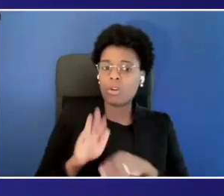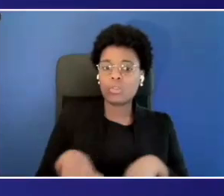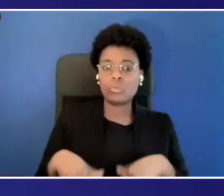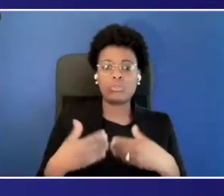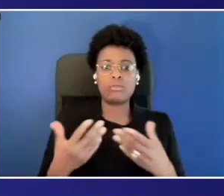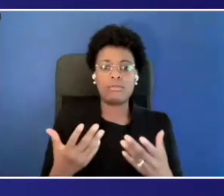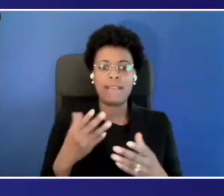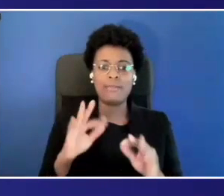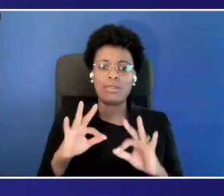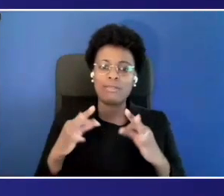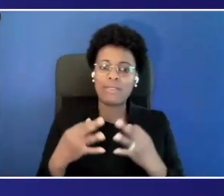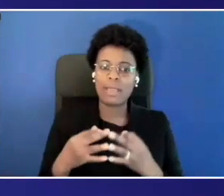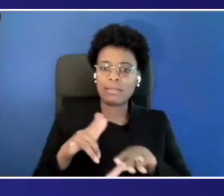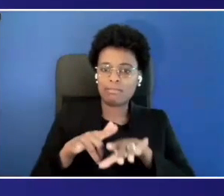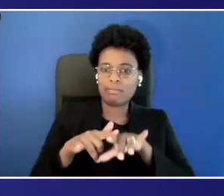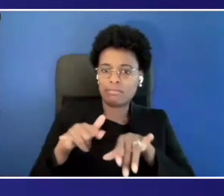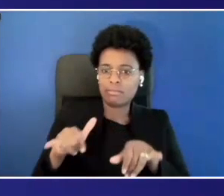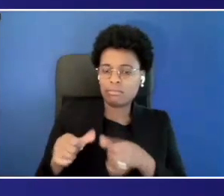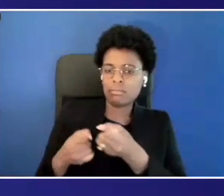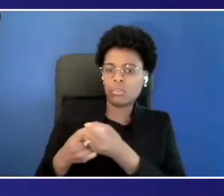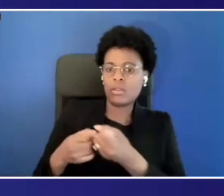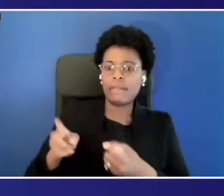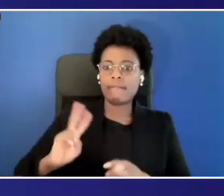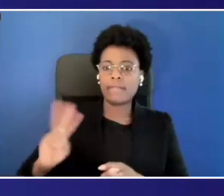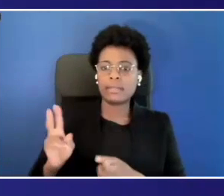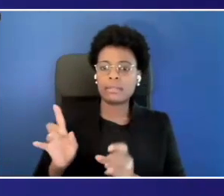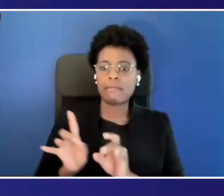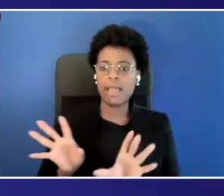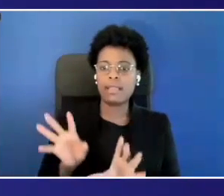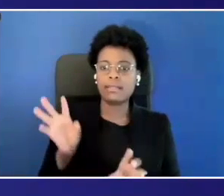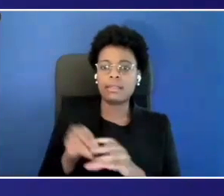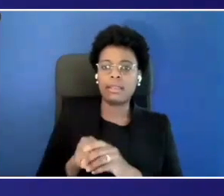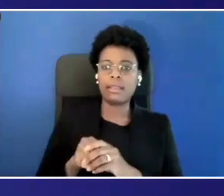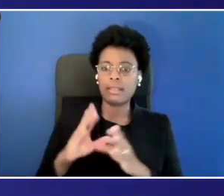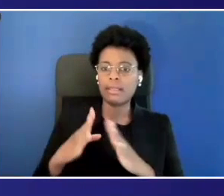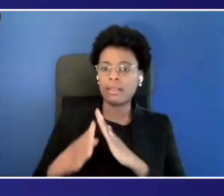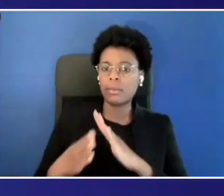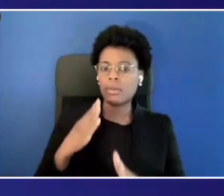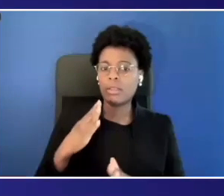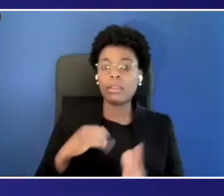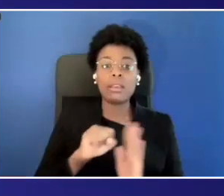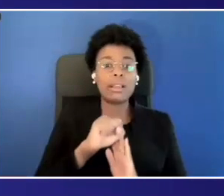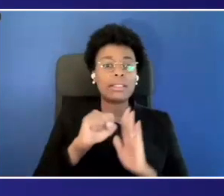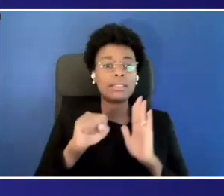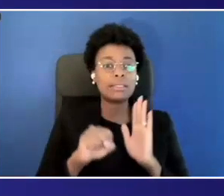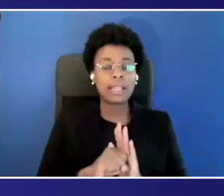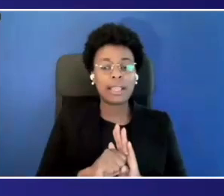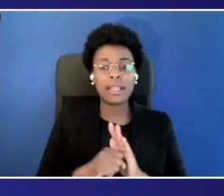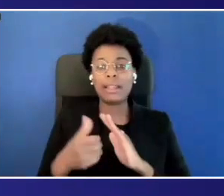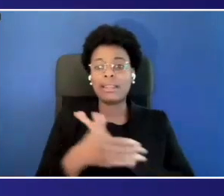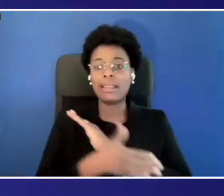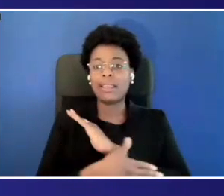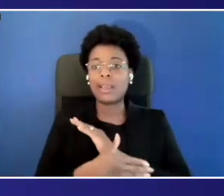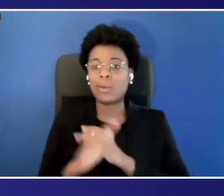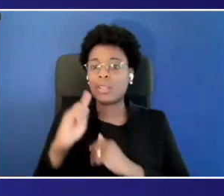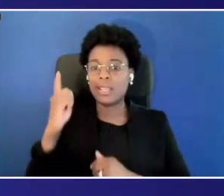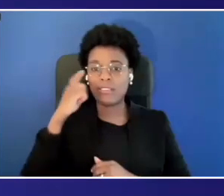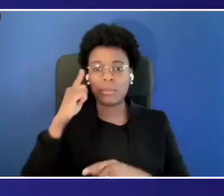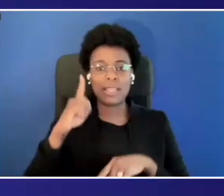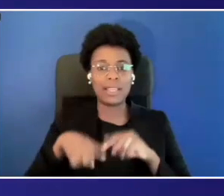It's no secret that the state and county government simply cannot pay their attorneys the same amount that private practice can.